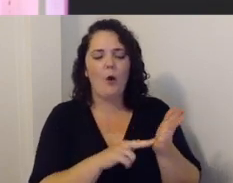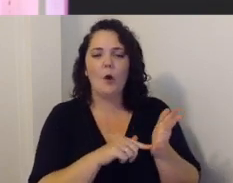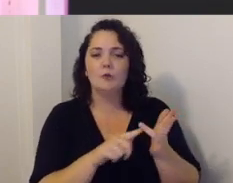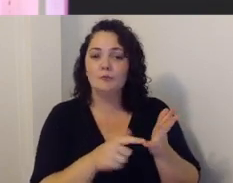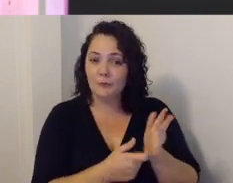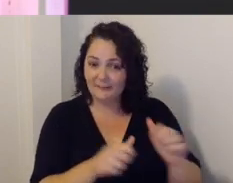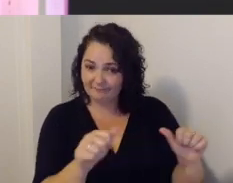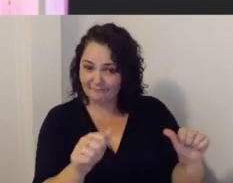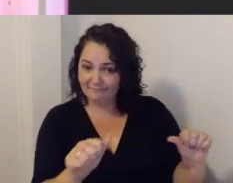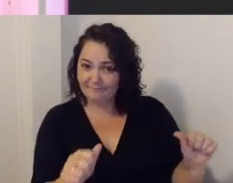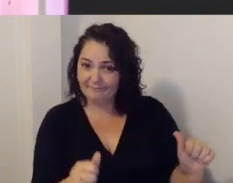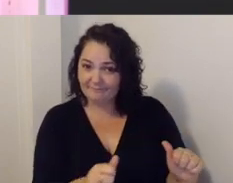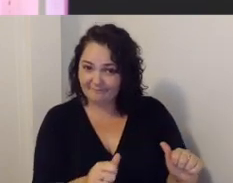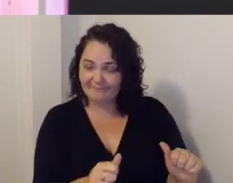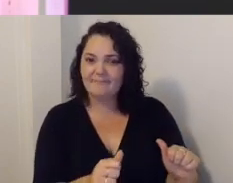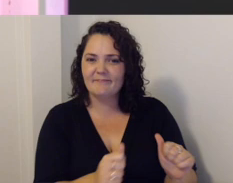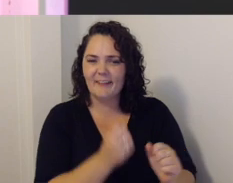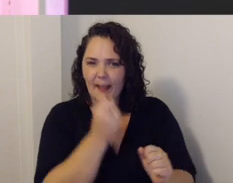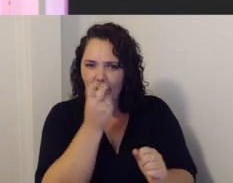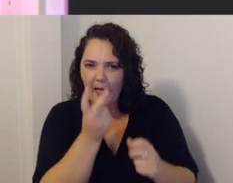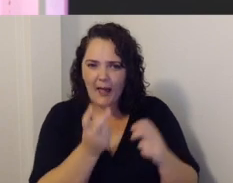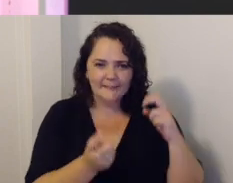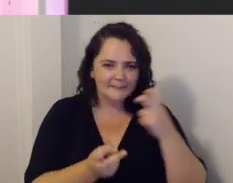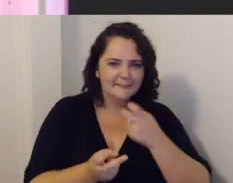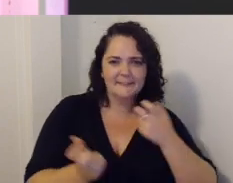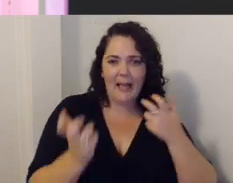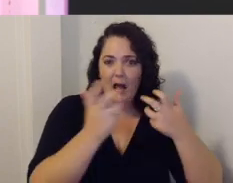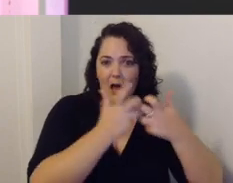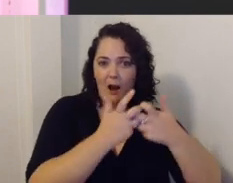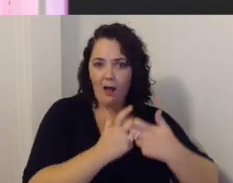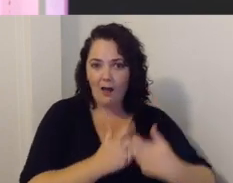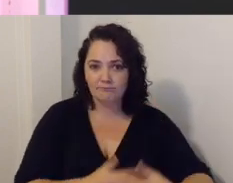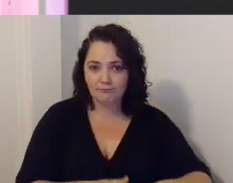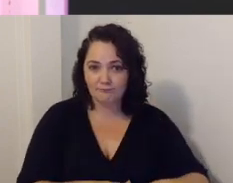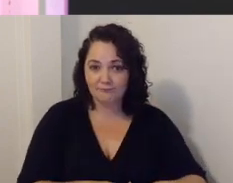but because you're seeing that light shape colliding right against that dark background